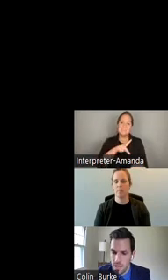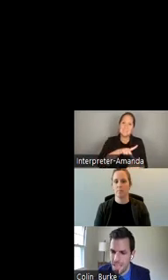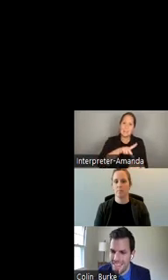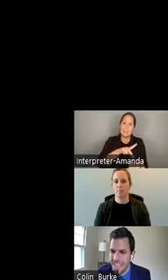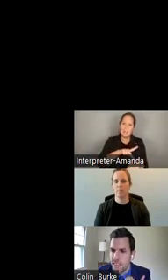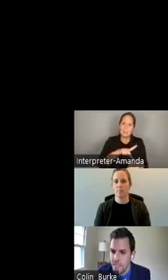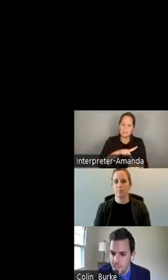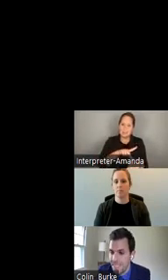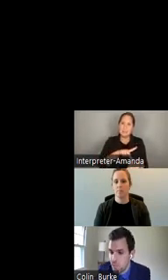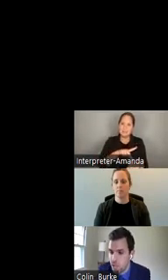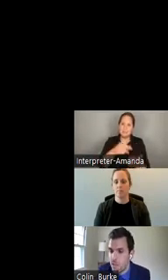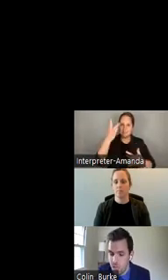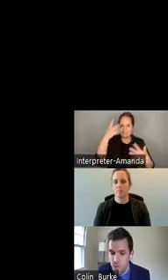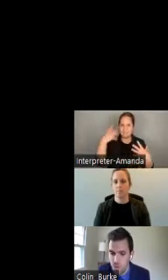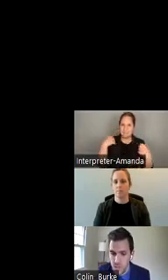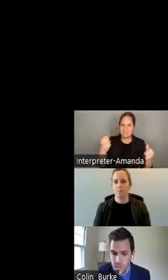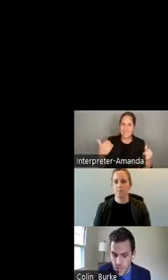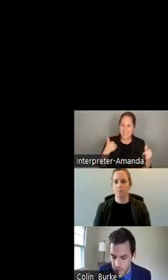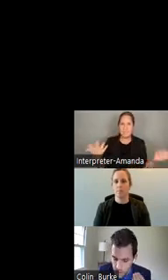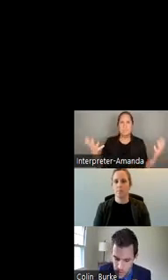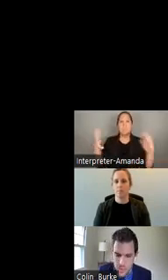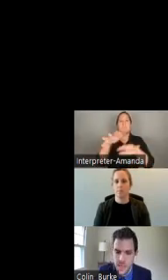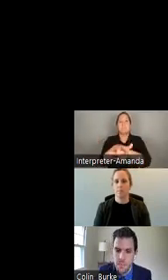and again this is something that's really of interest to us as psychiatrists as we think